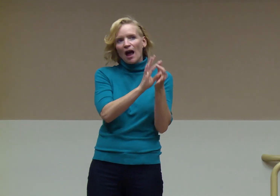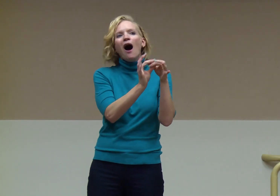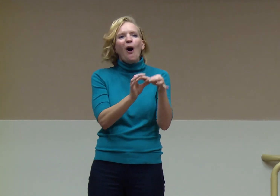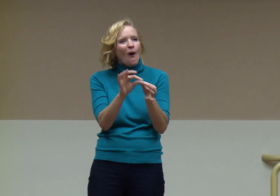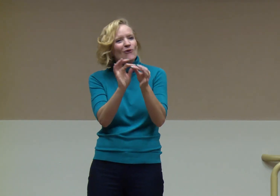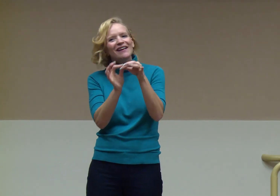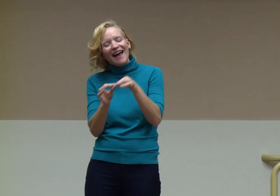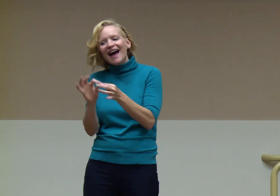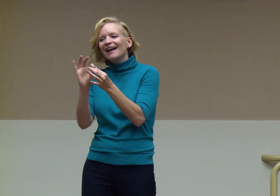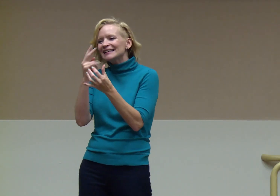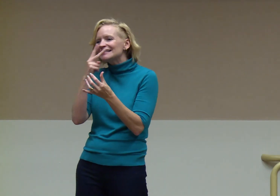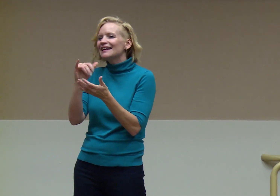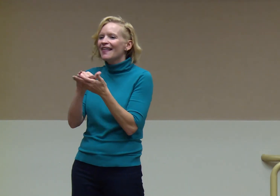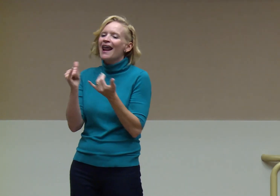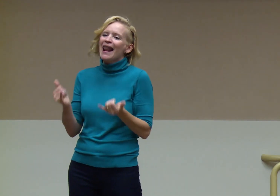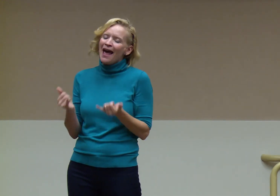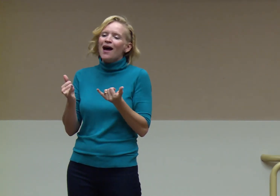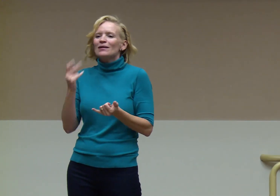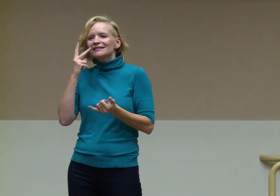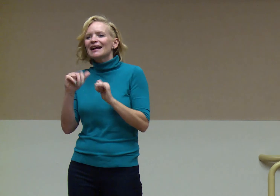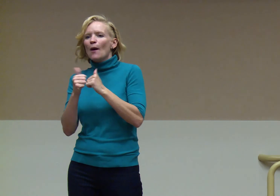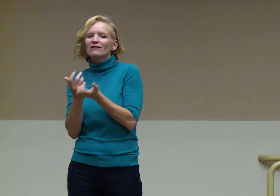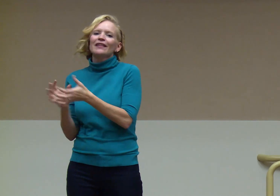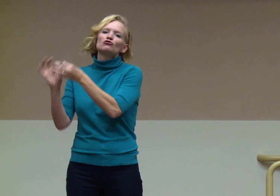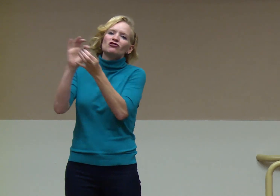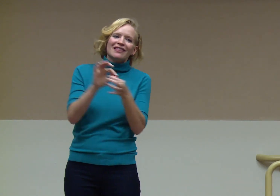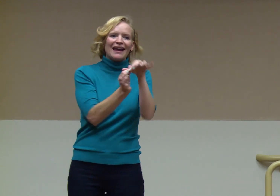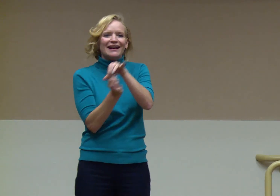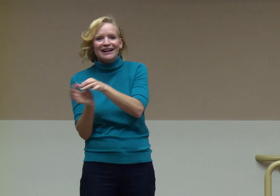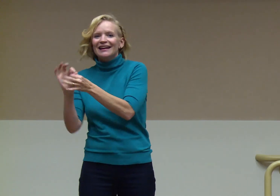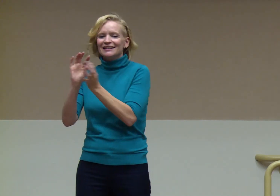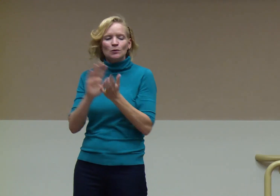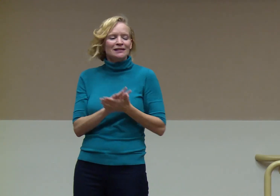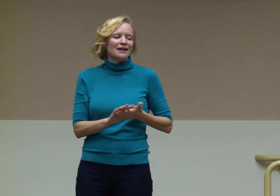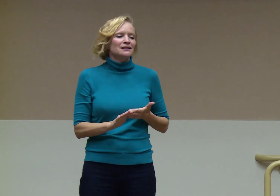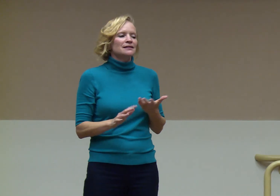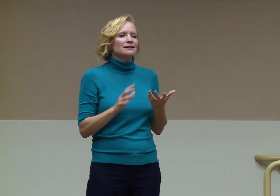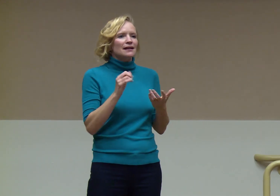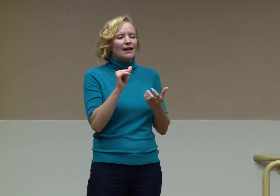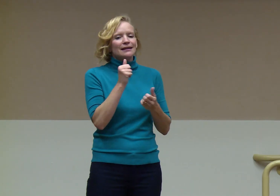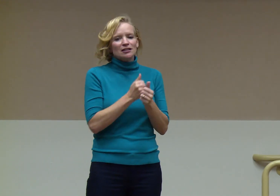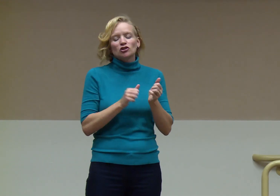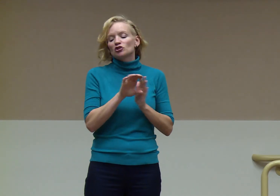watch all of these different aspects come into play and go back and think about how everything truly is related.